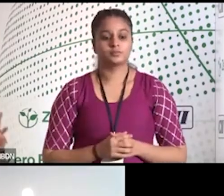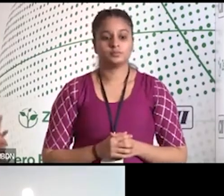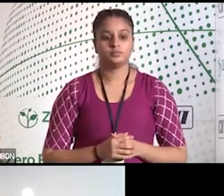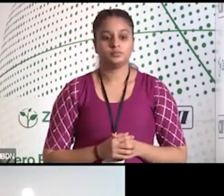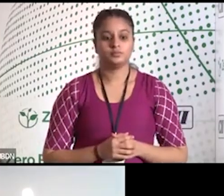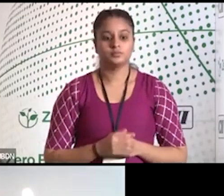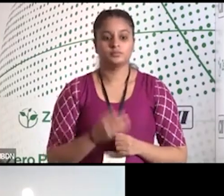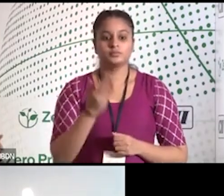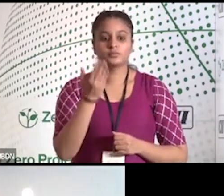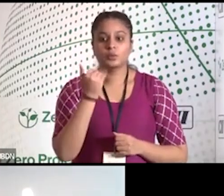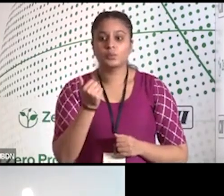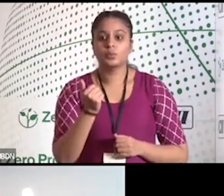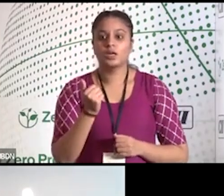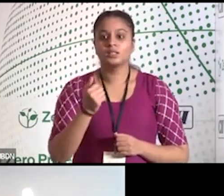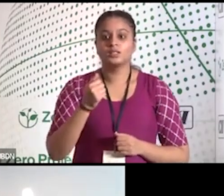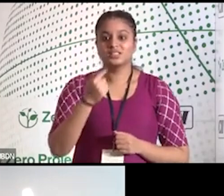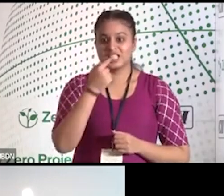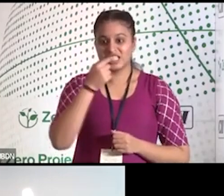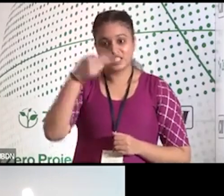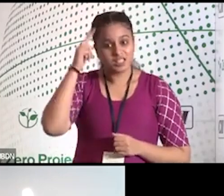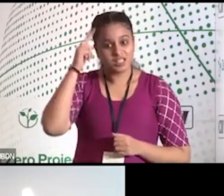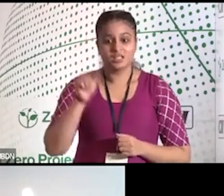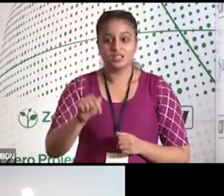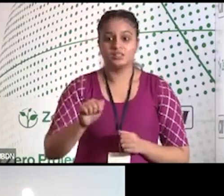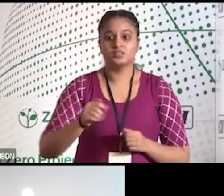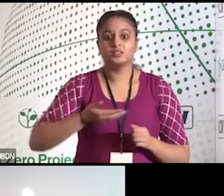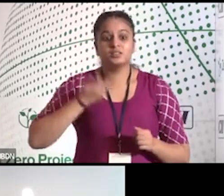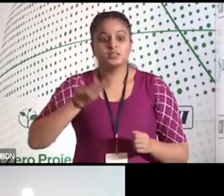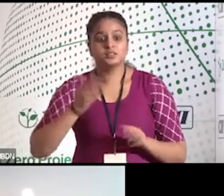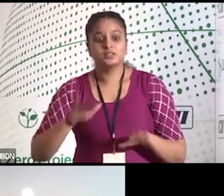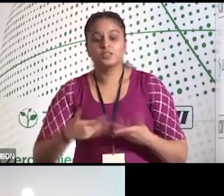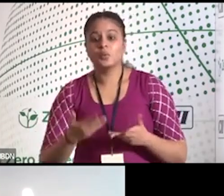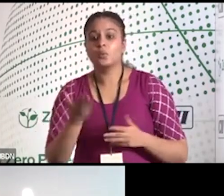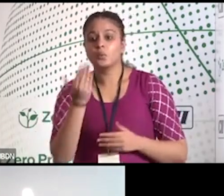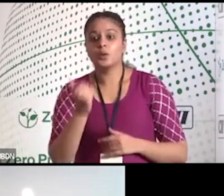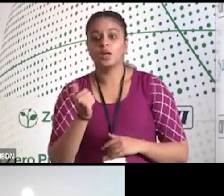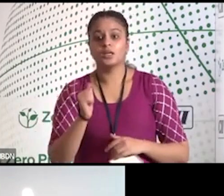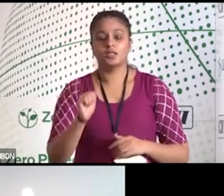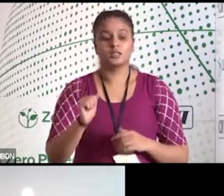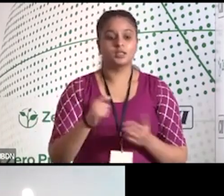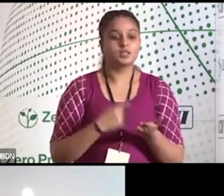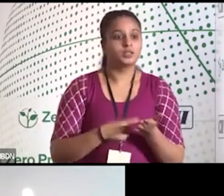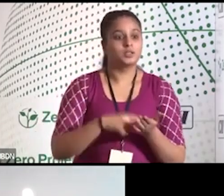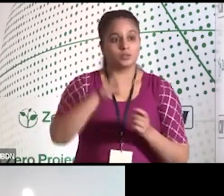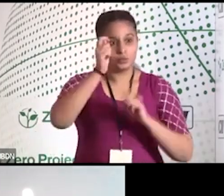and they have to be the only role model a girl can think about, right? Why can't the role model not be from her village?